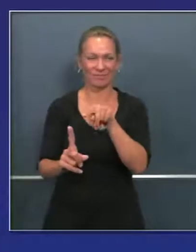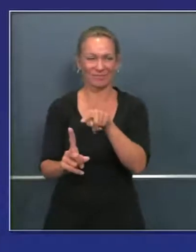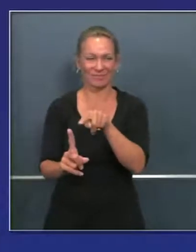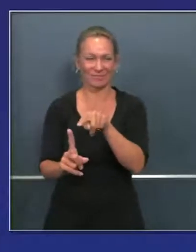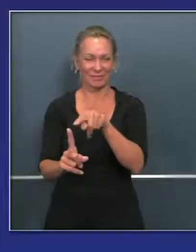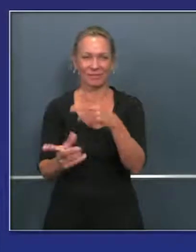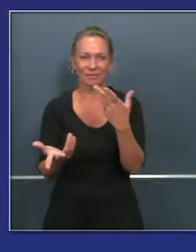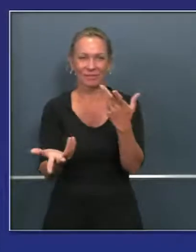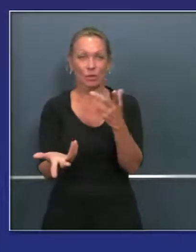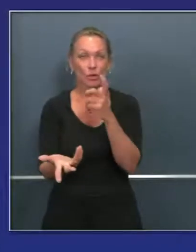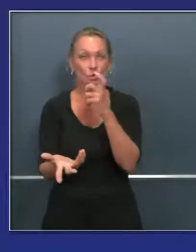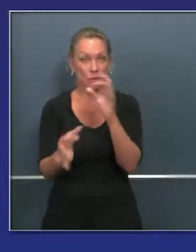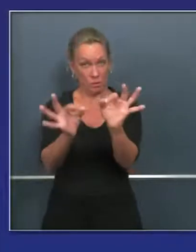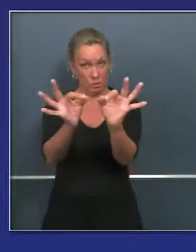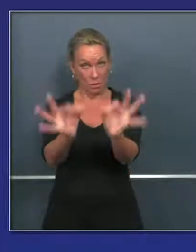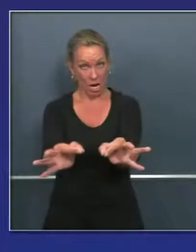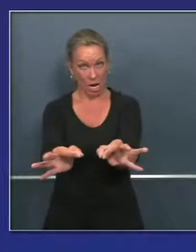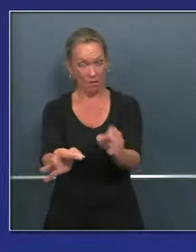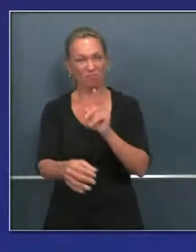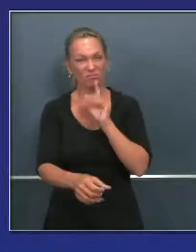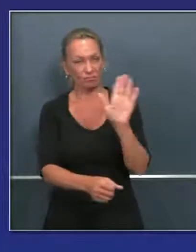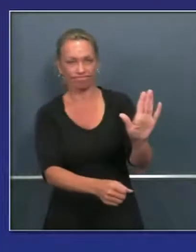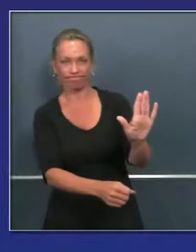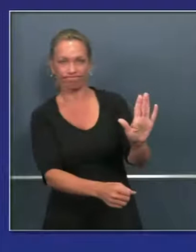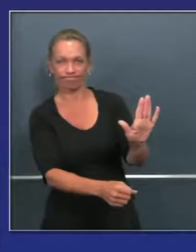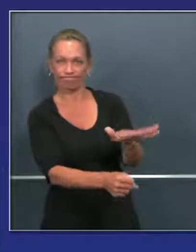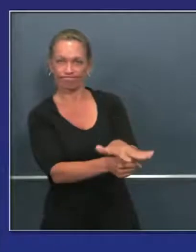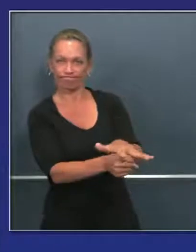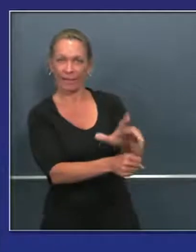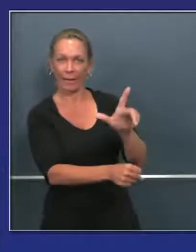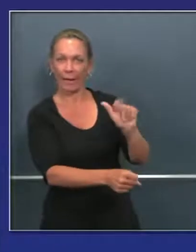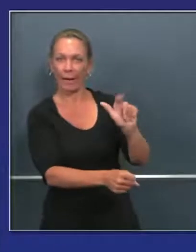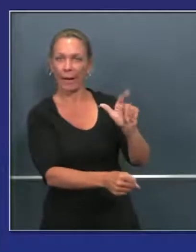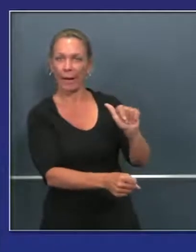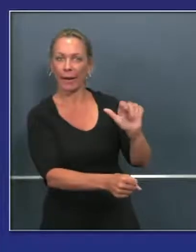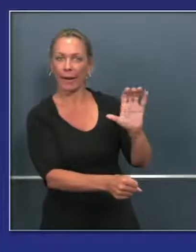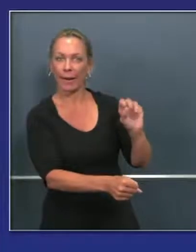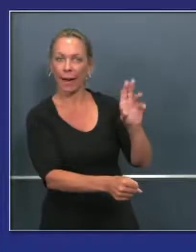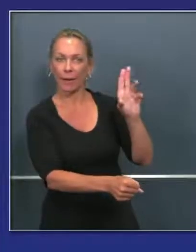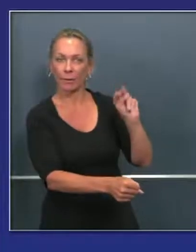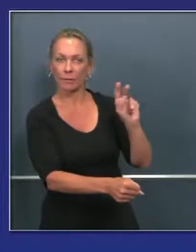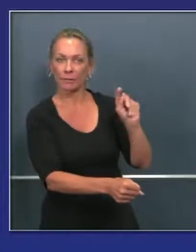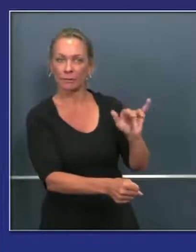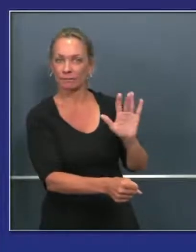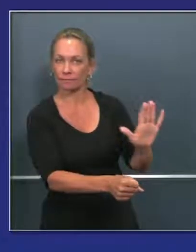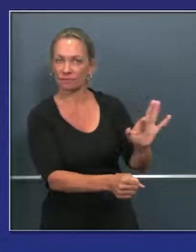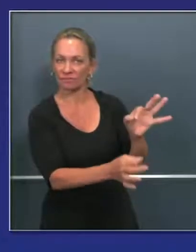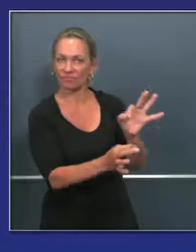capacity dr. Ghali can walk back through this slide and ways of directly answering your question